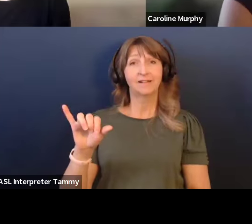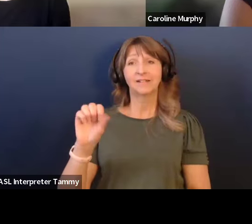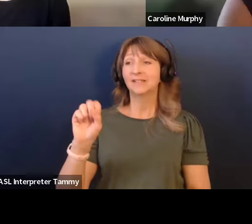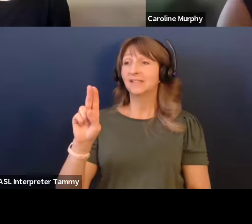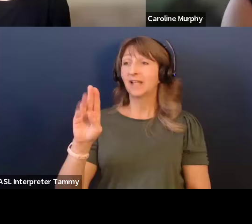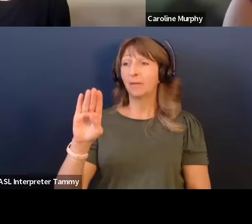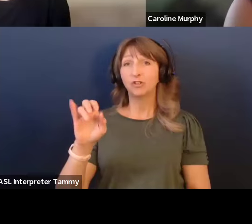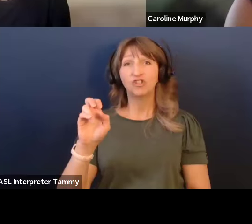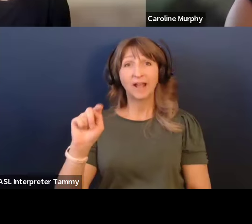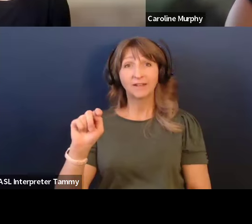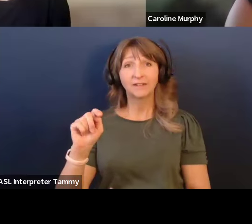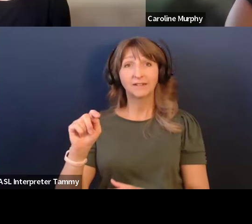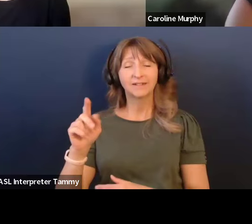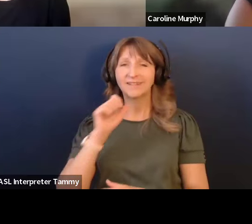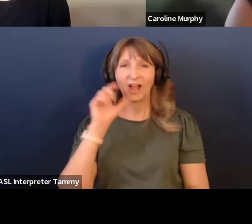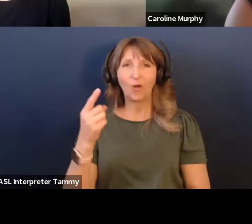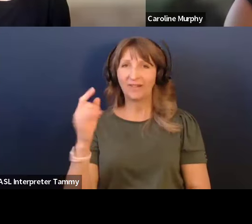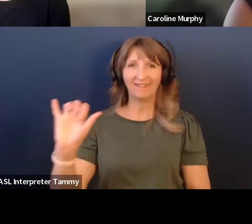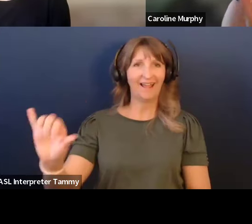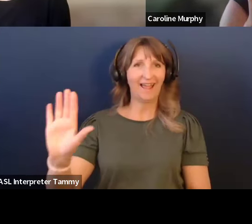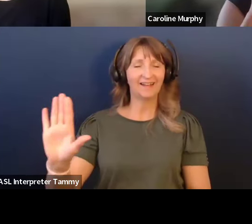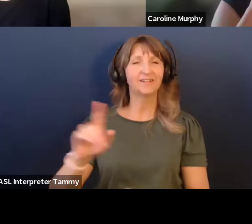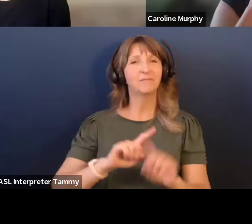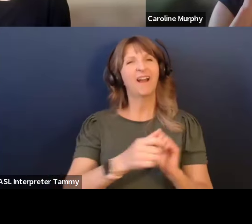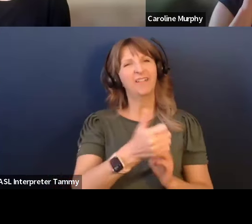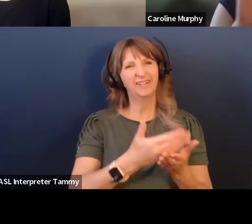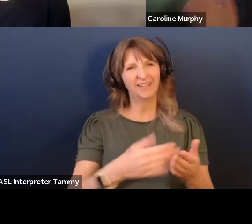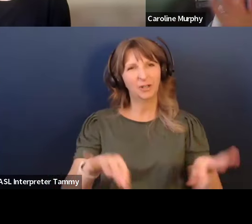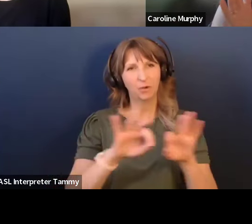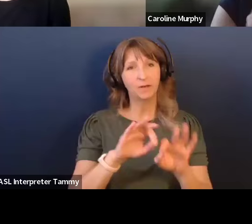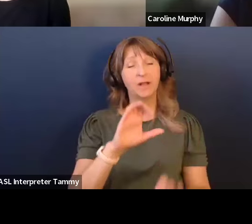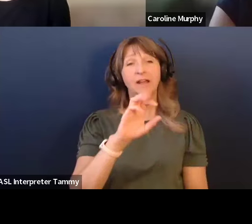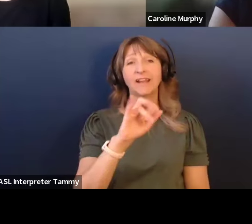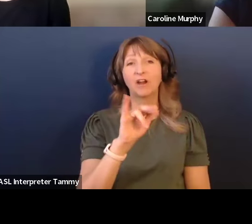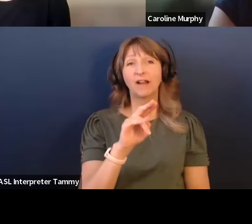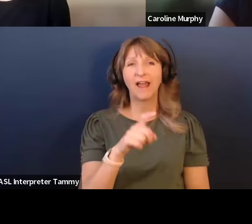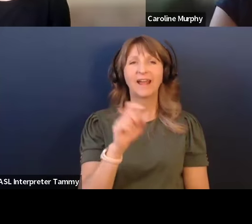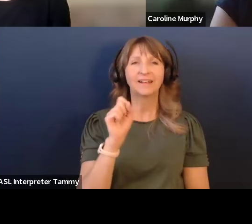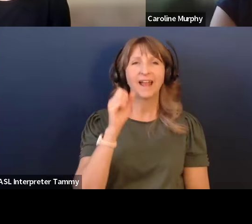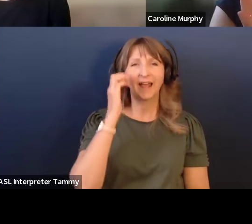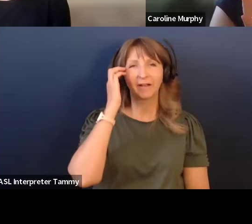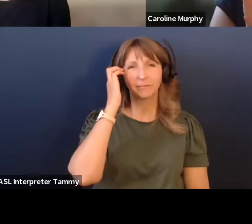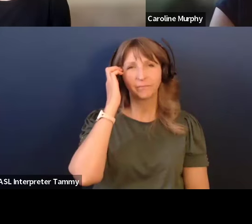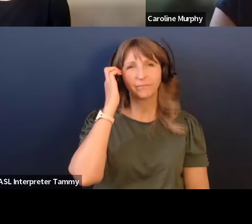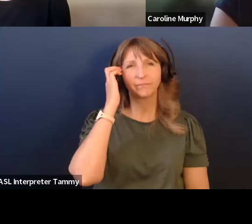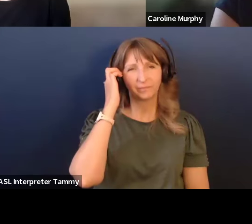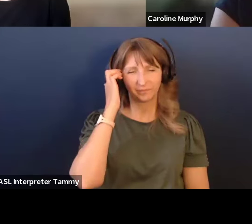would you like to talk a little bit about that? >> Sure, yes. I think a similar sentiment. I I